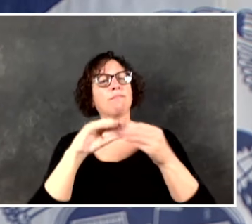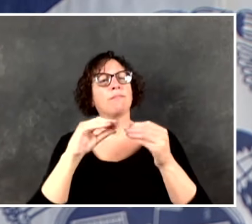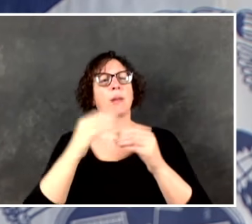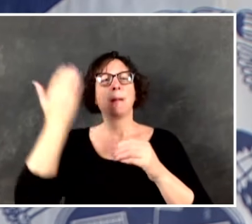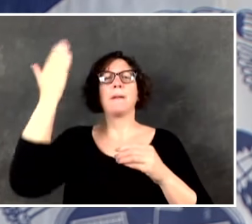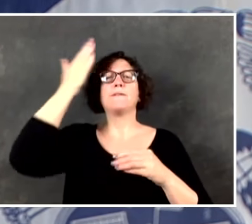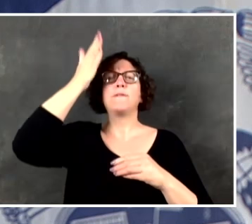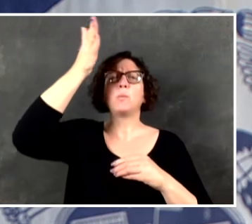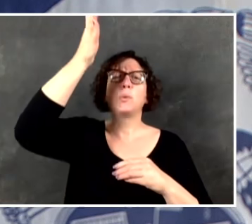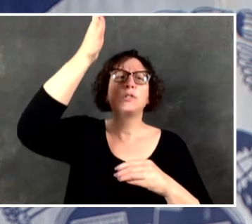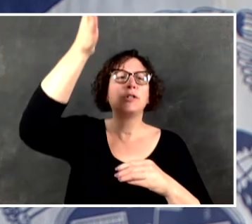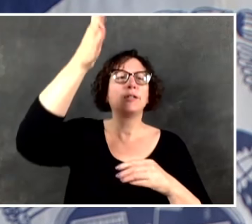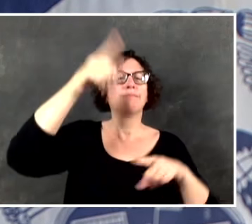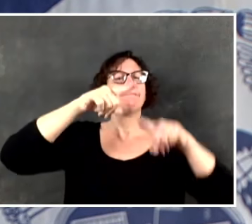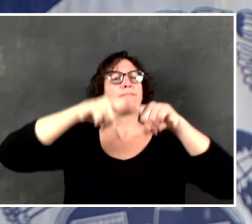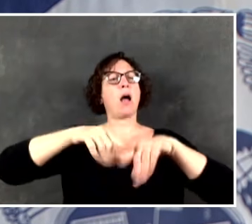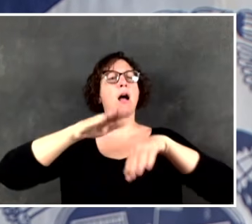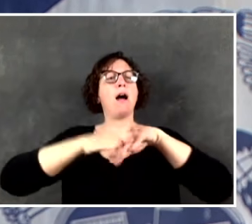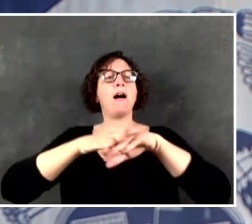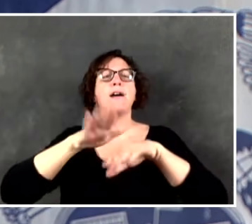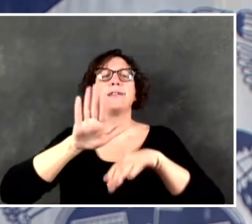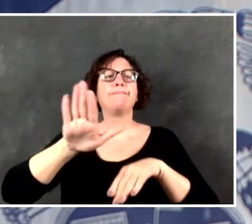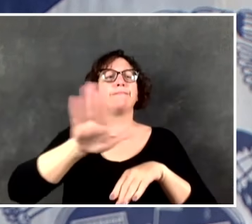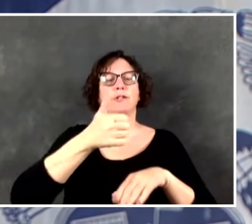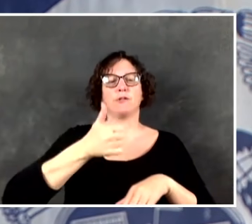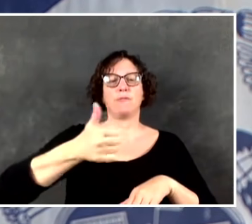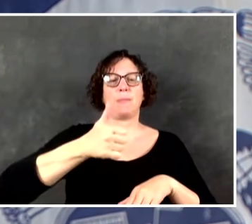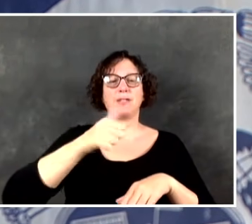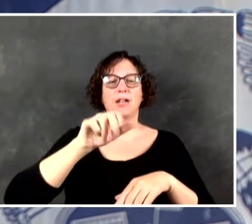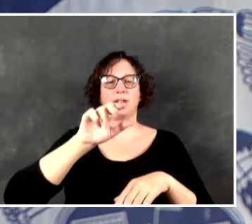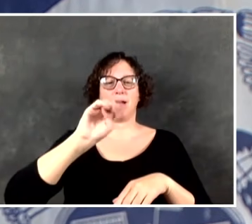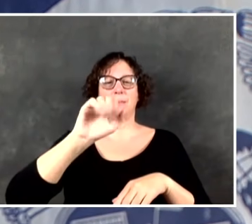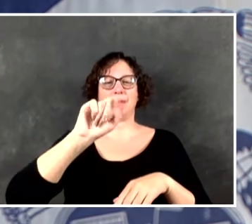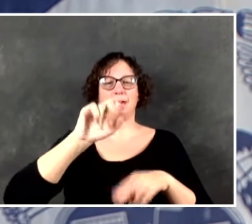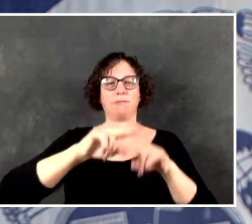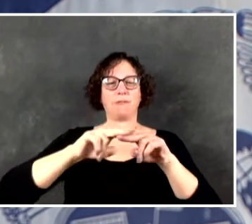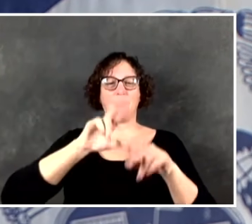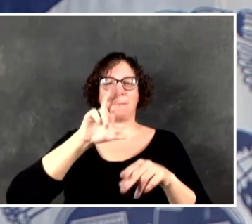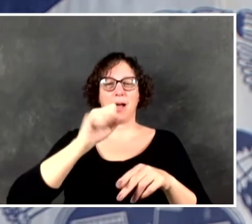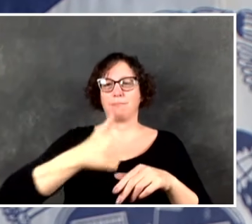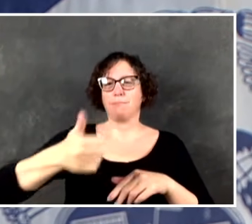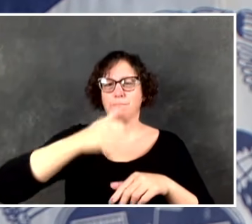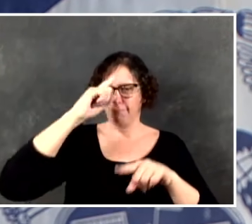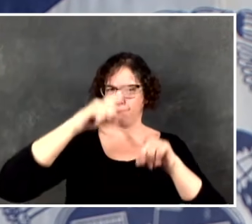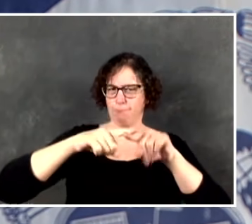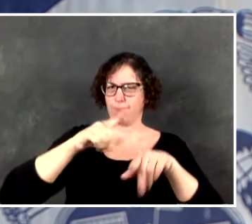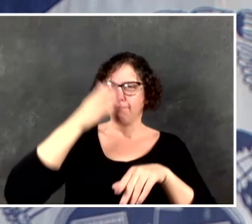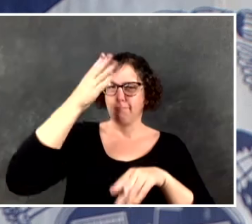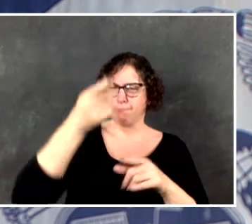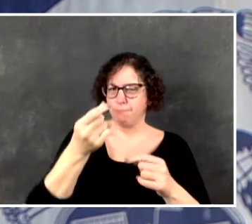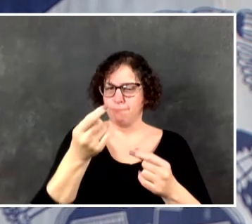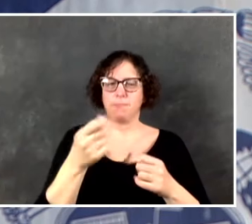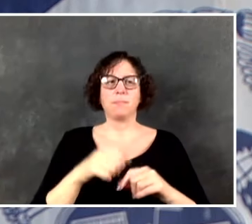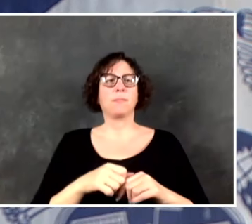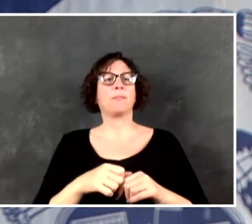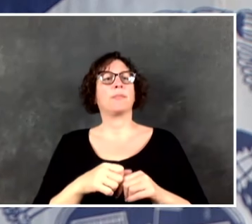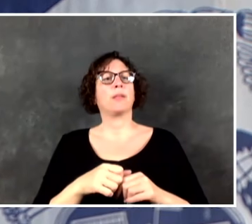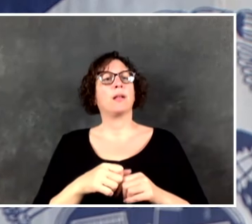BECOMES A TRUE REALITY AND THE WAY YOU AND THE GOVERNOR ENVISION IT, IN LIGHT OF THE FILAMIES WHO SUFFERED THE SAME PREDICAMET NTT HA THE CUOMO FAMILY